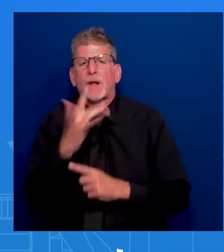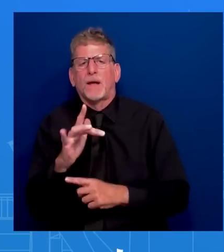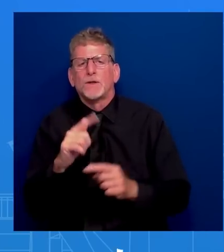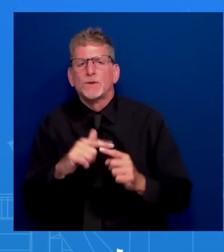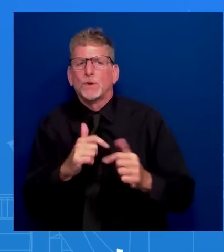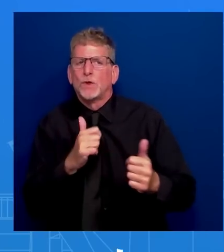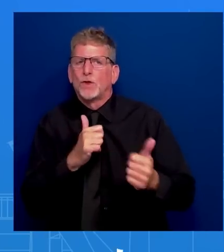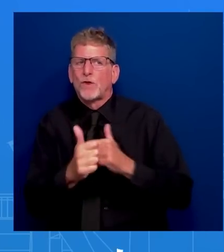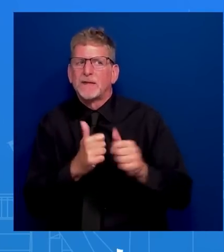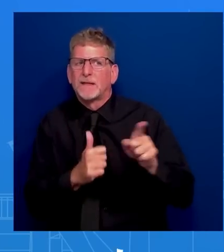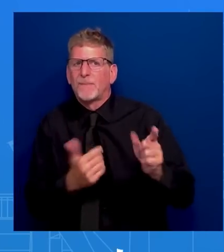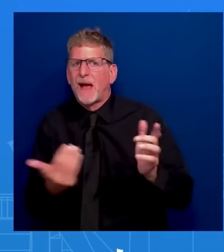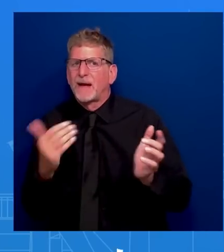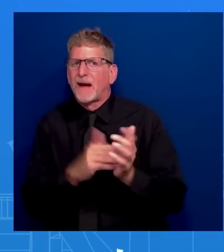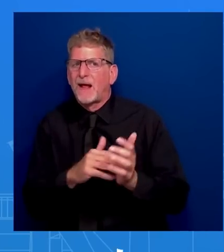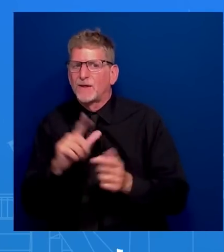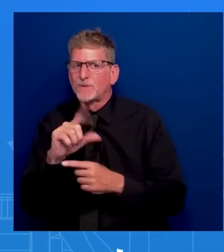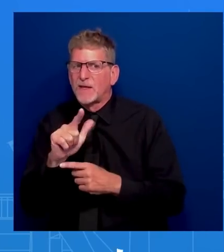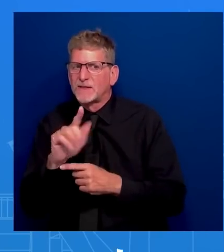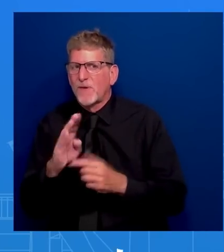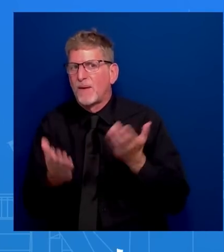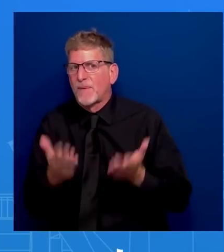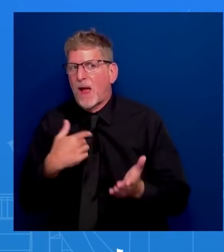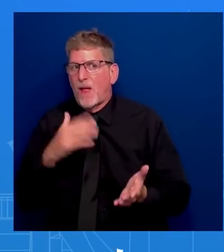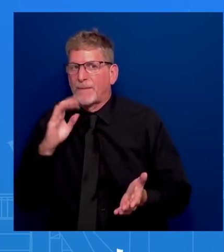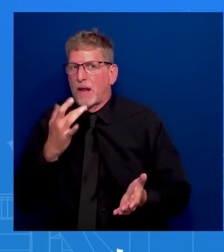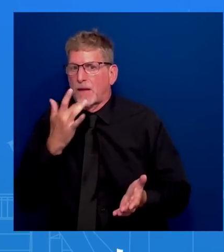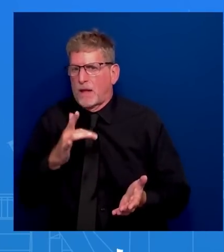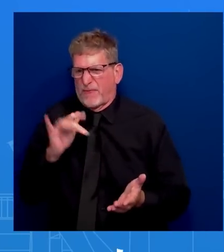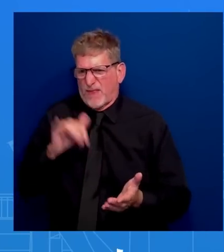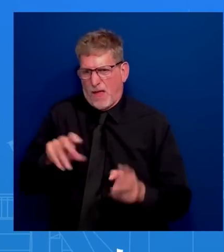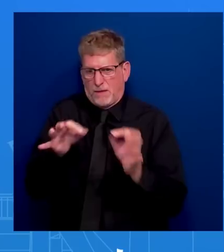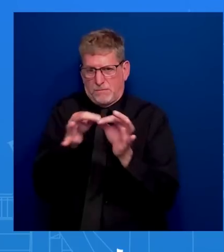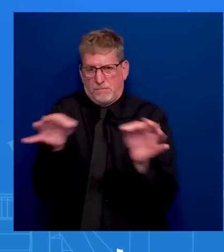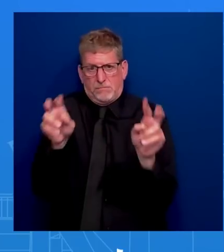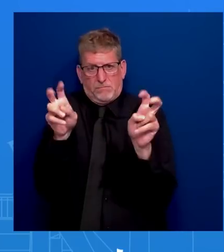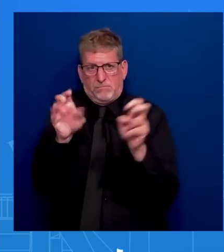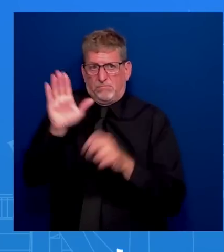is that the President intends to run in 2024. The Press: Is there a concern here